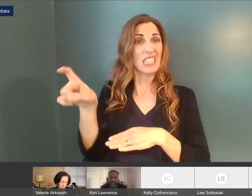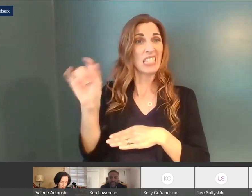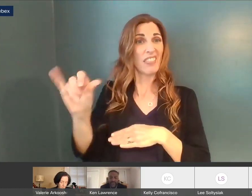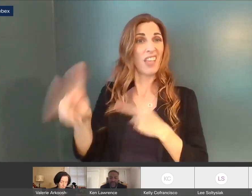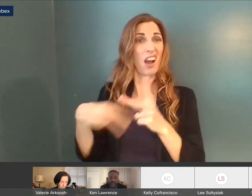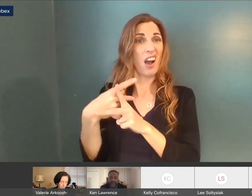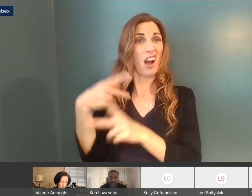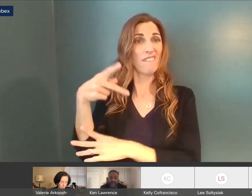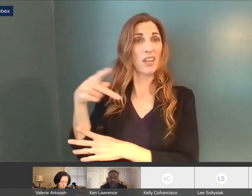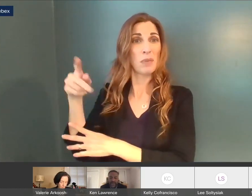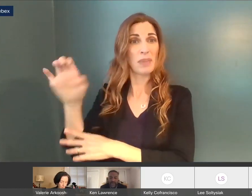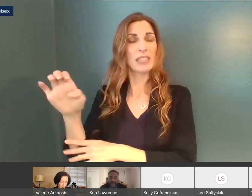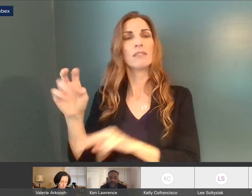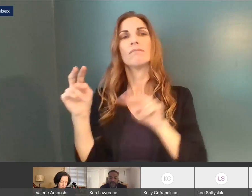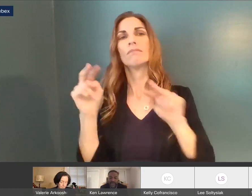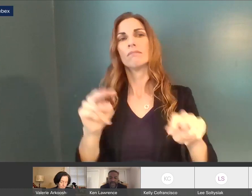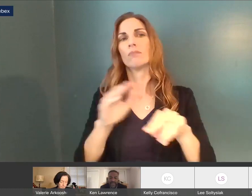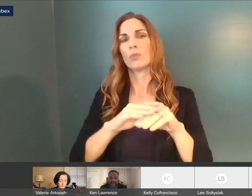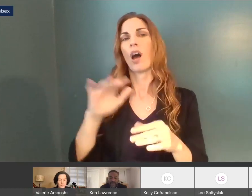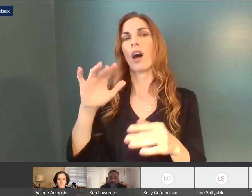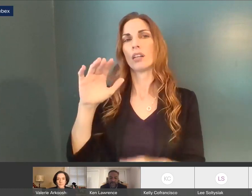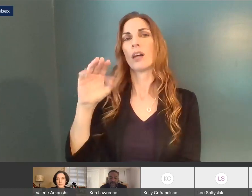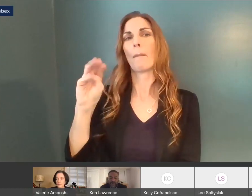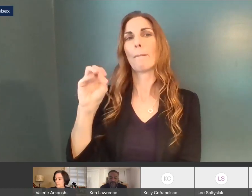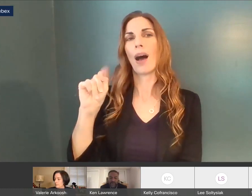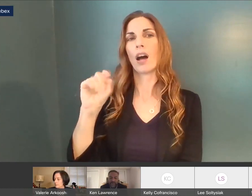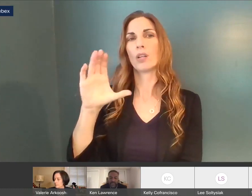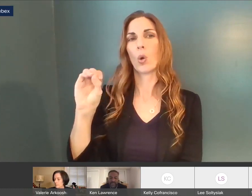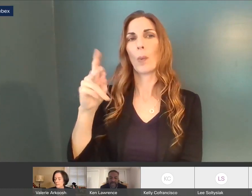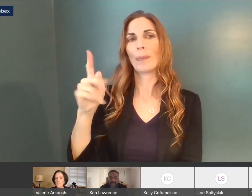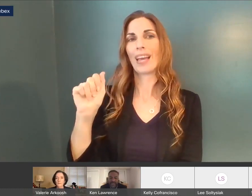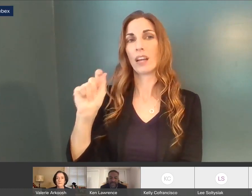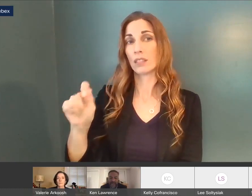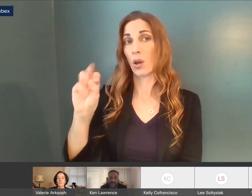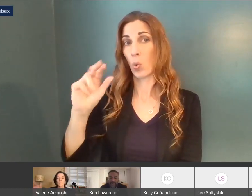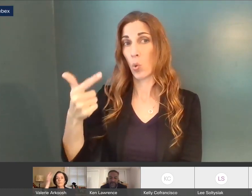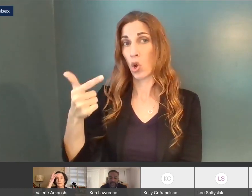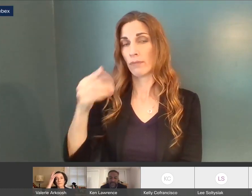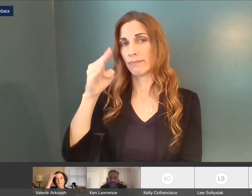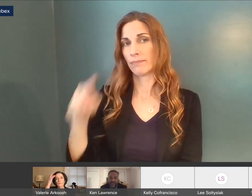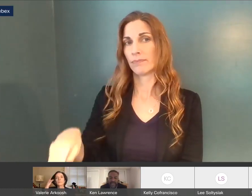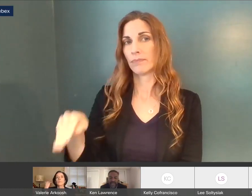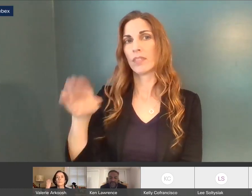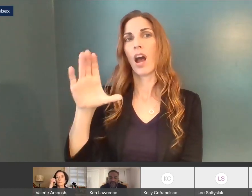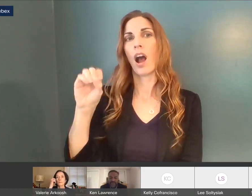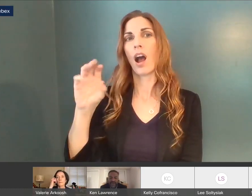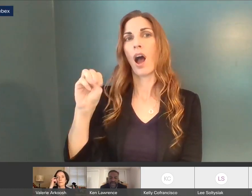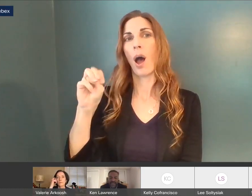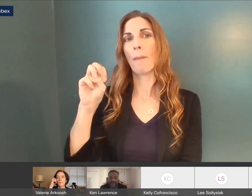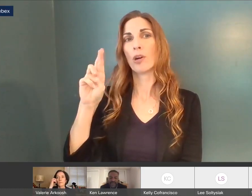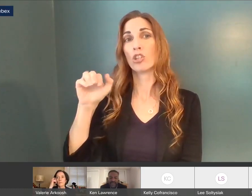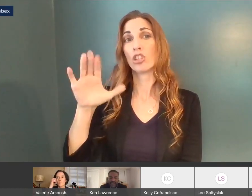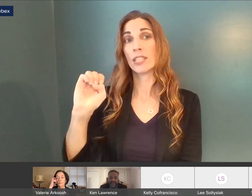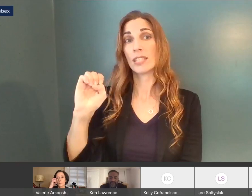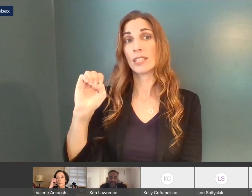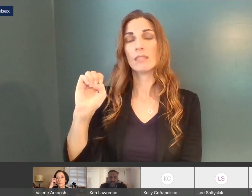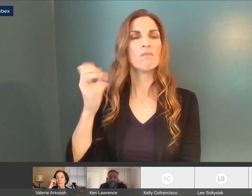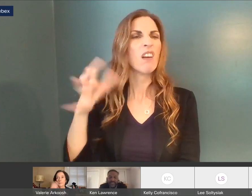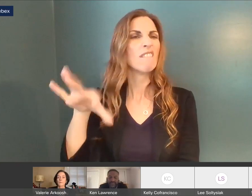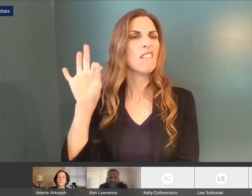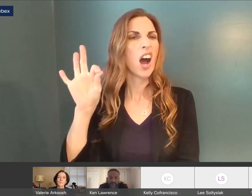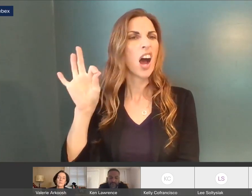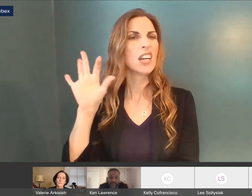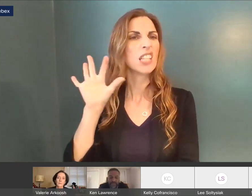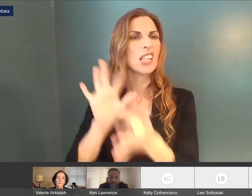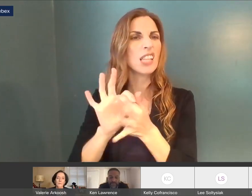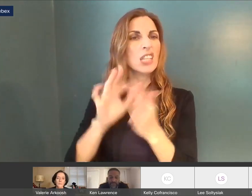www.montcopa.org/commerce and you can find a link to a list of the local distribution